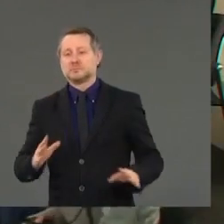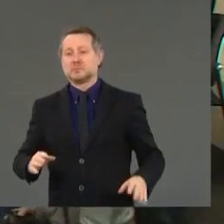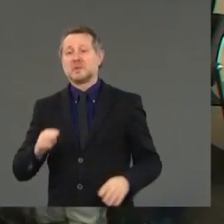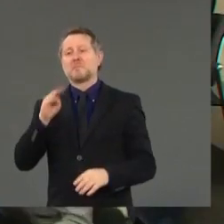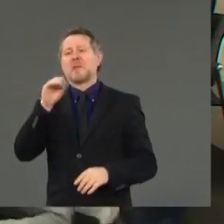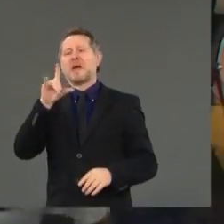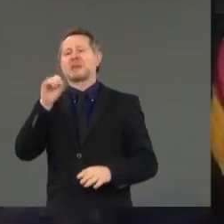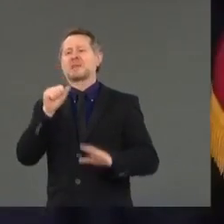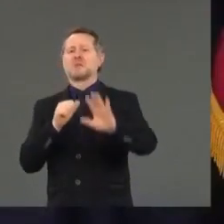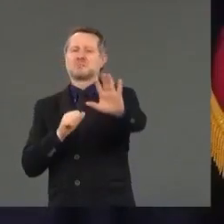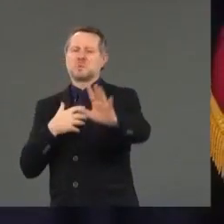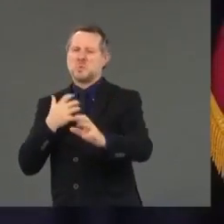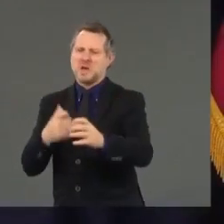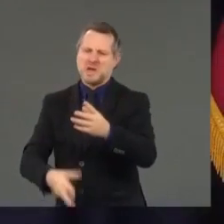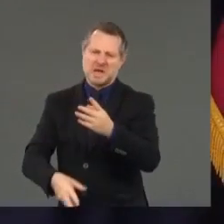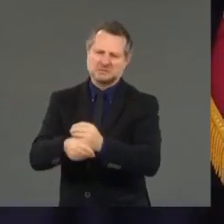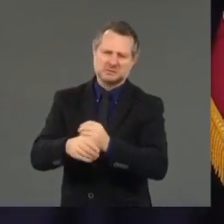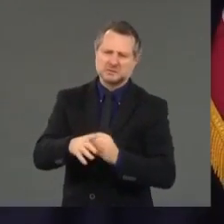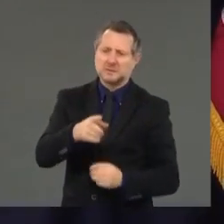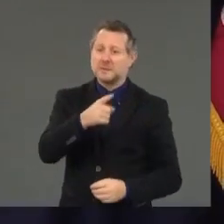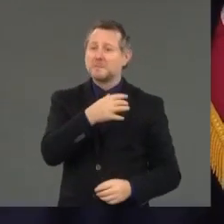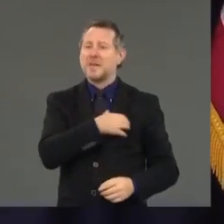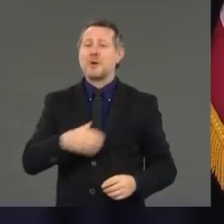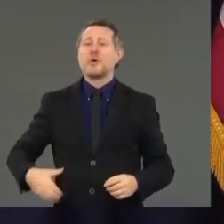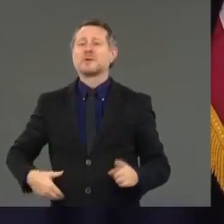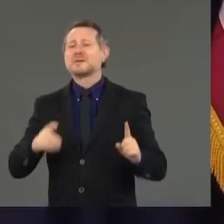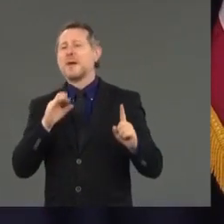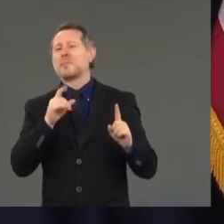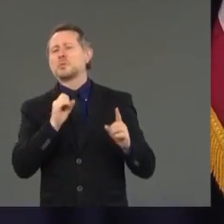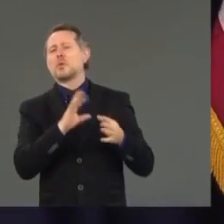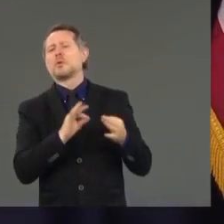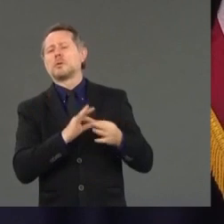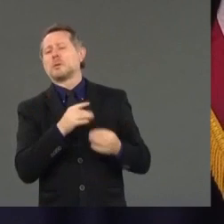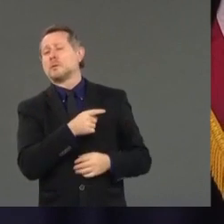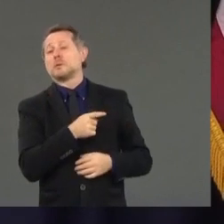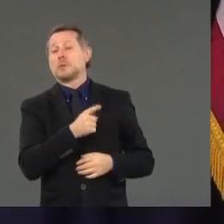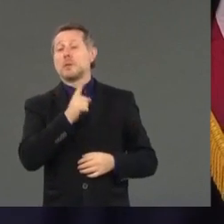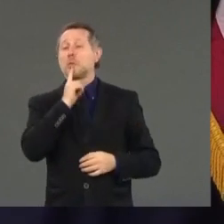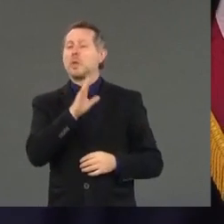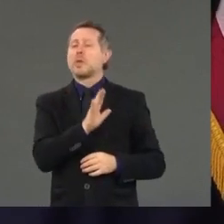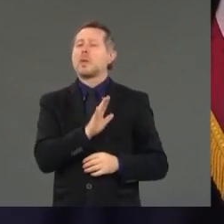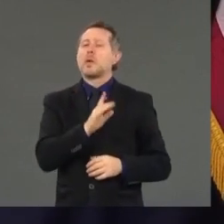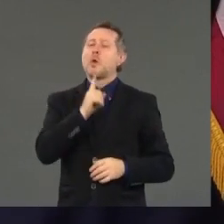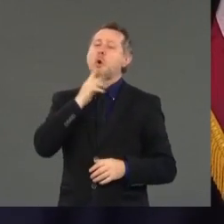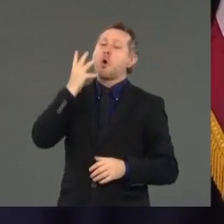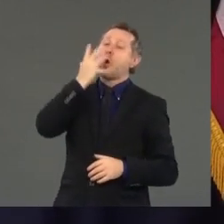NOW AND GO BACK TO A SPIKE. THAT WOULD BE THE WORST-CASE SCENARIO. IF I COULD JUST ADD I DON'T